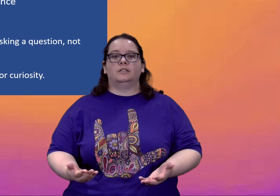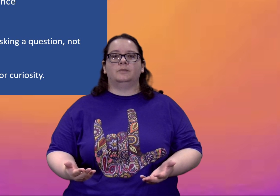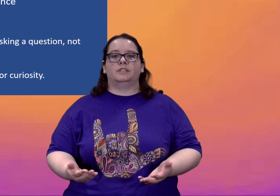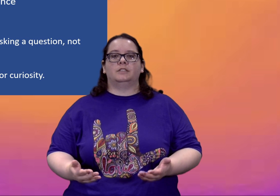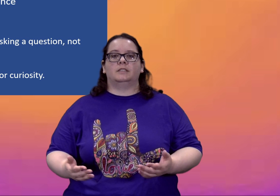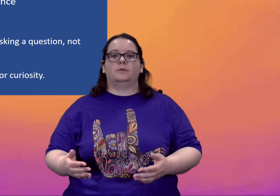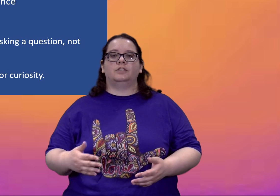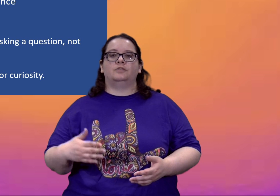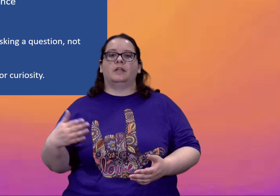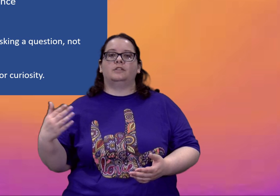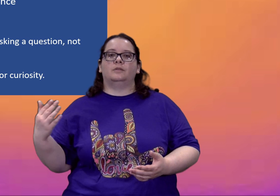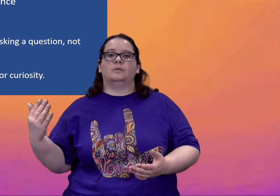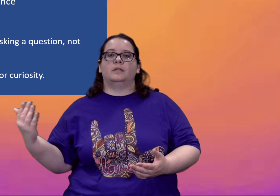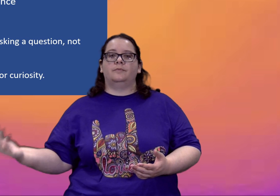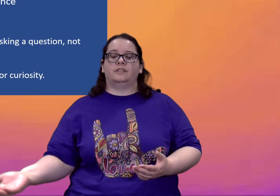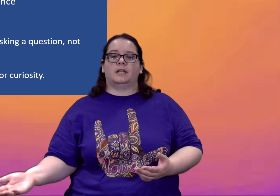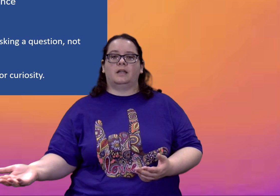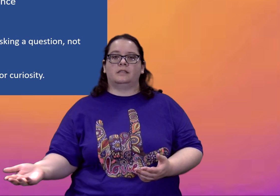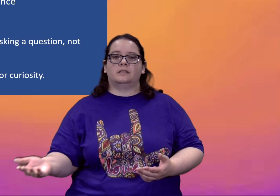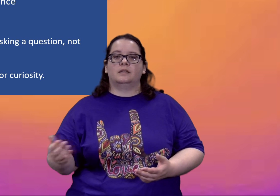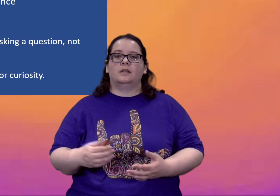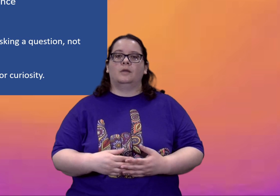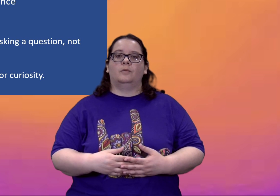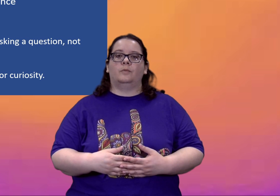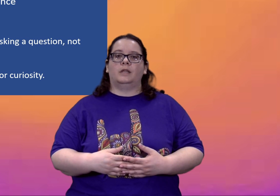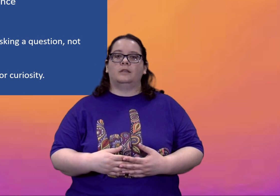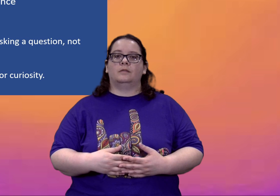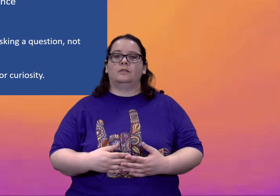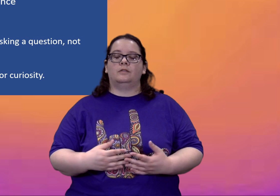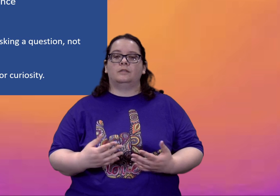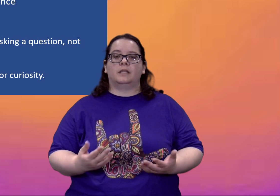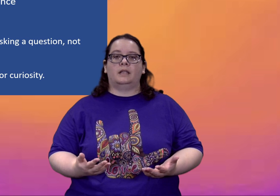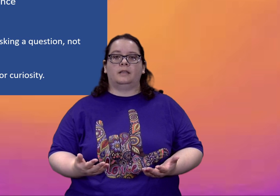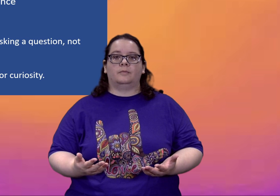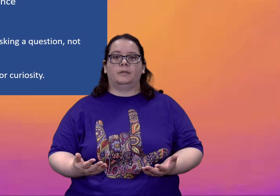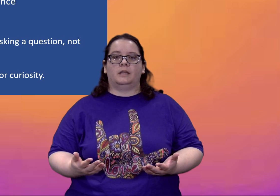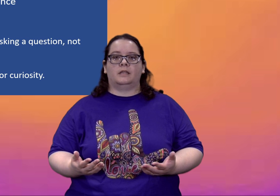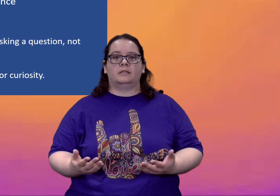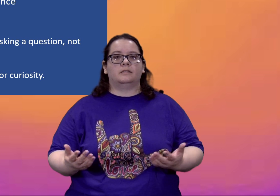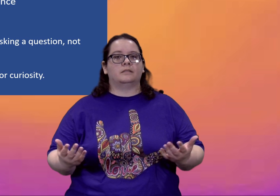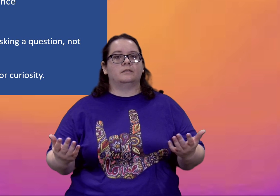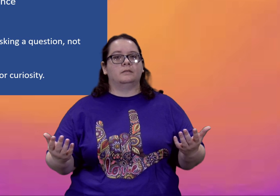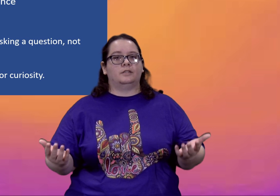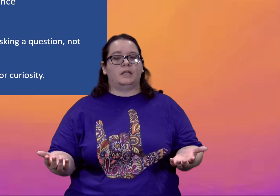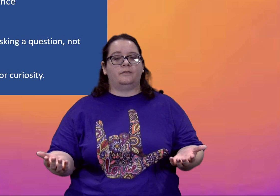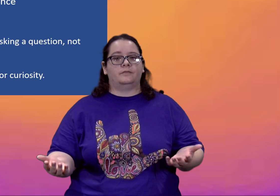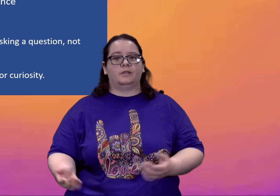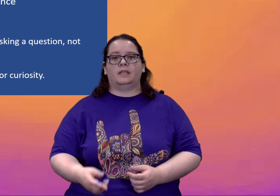expressions that we just try to emphasize when signing because they're deaf, so they